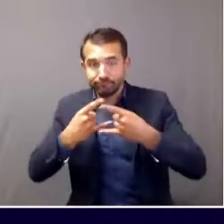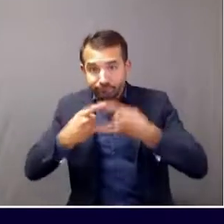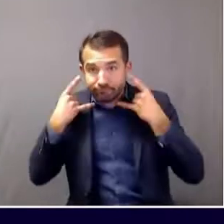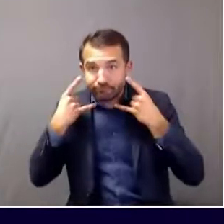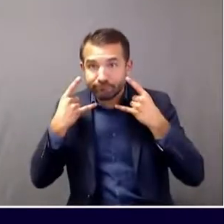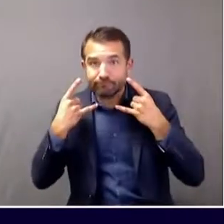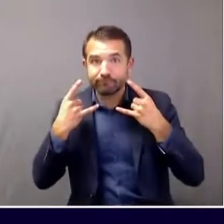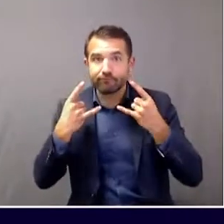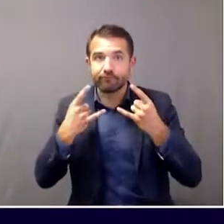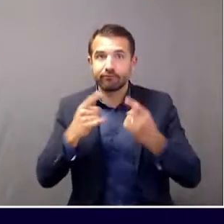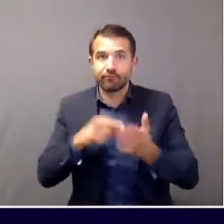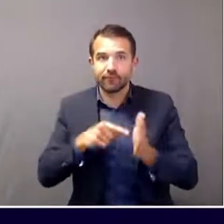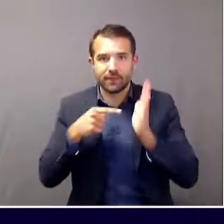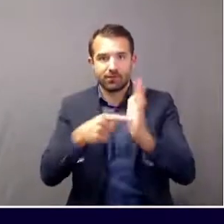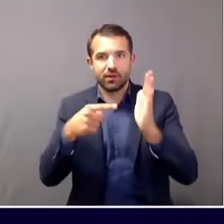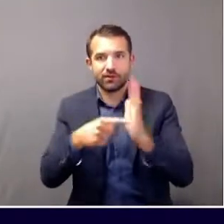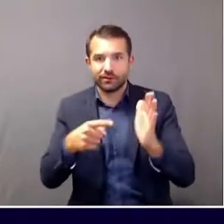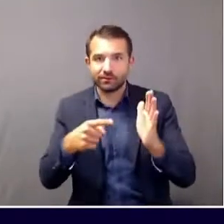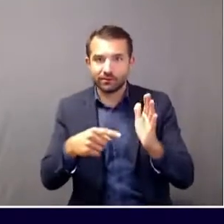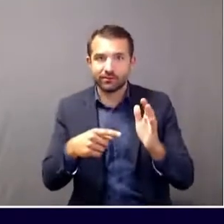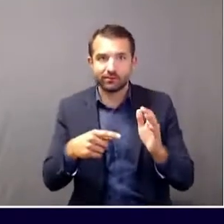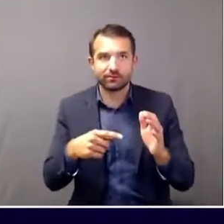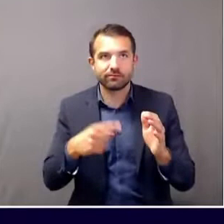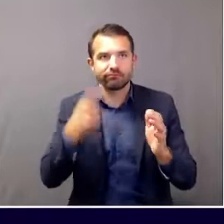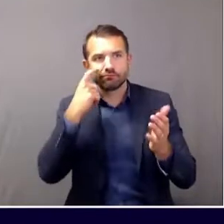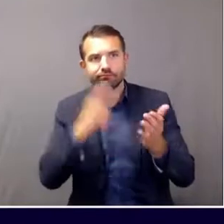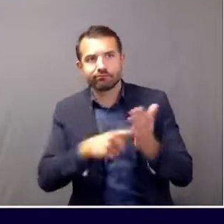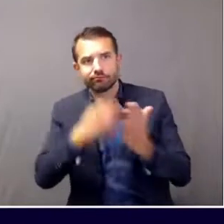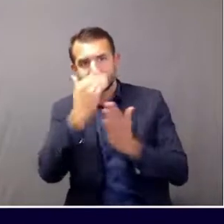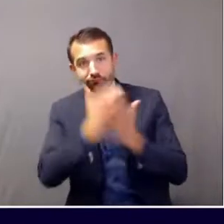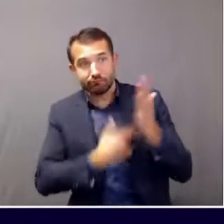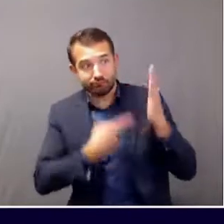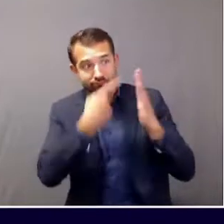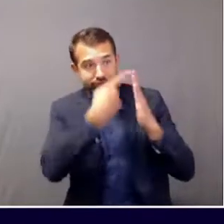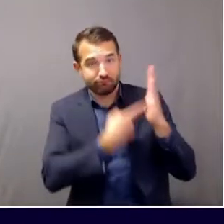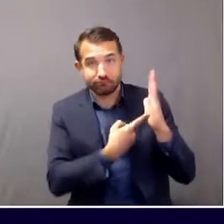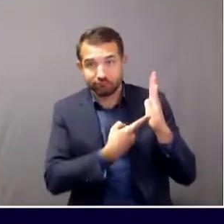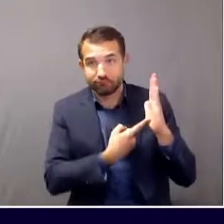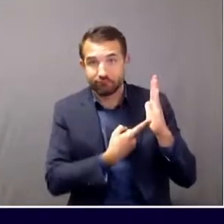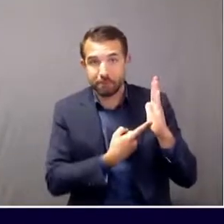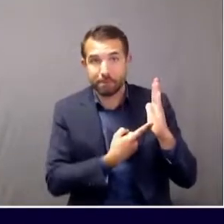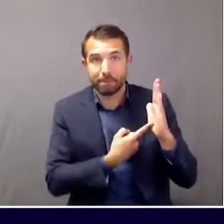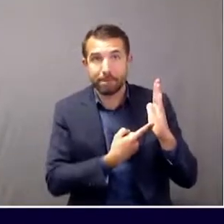find in that it means